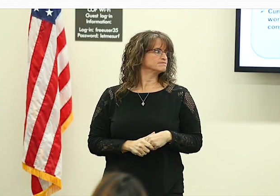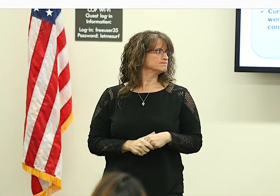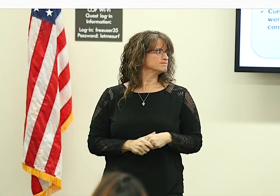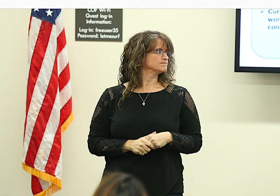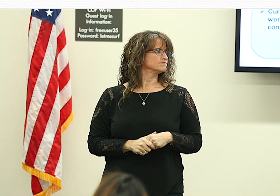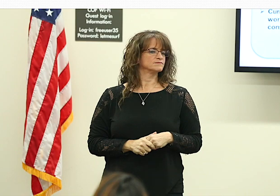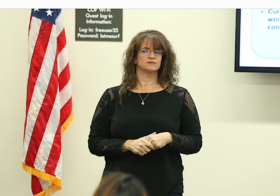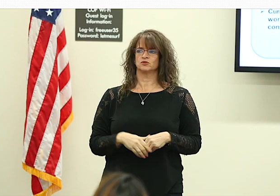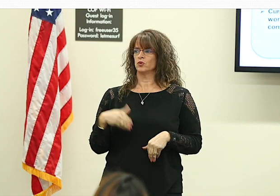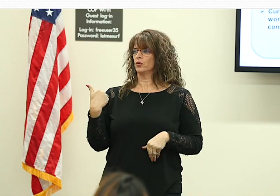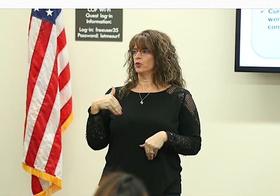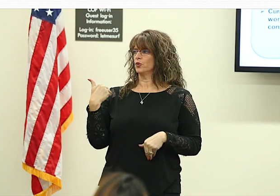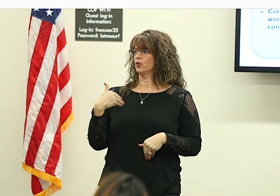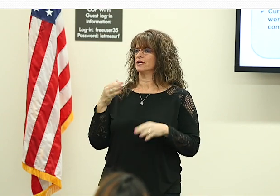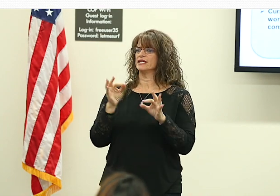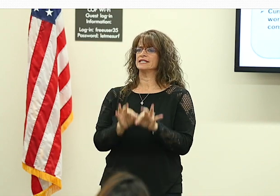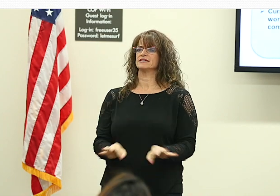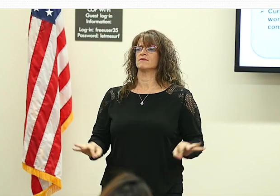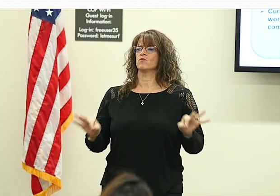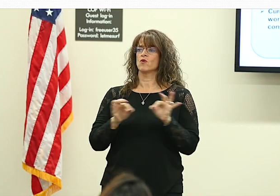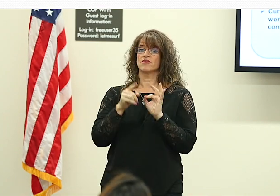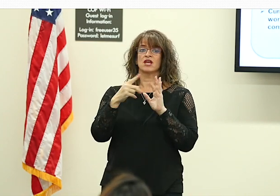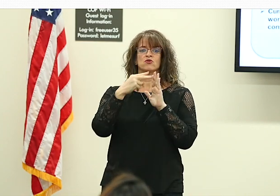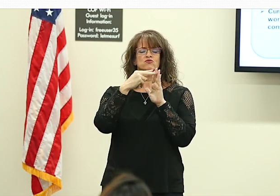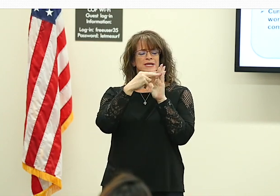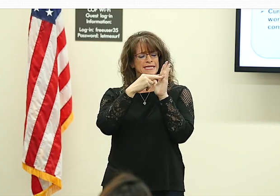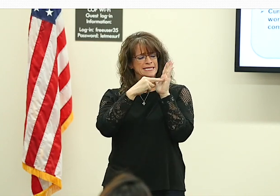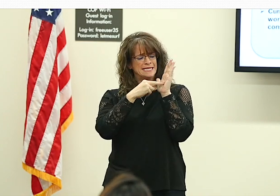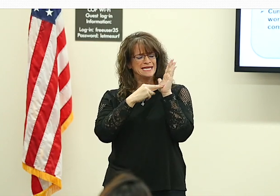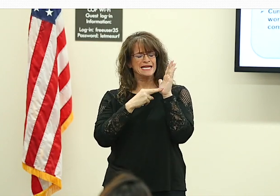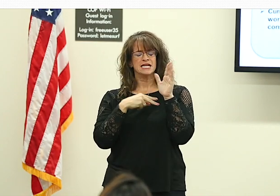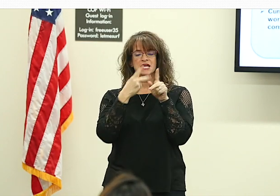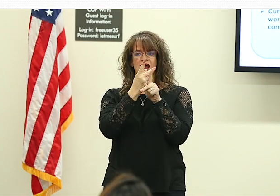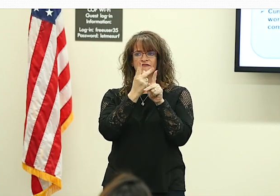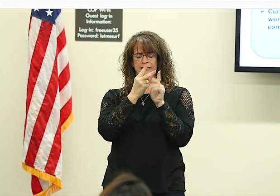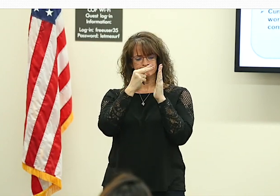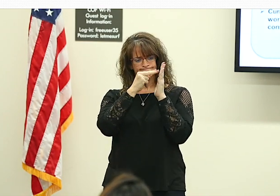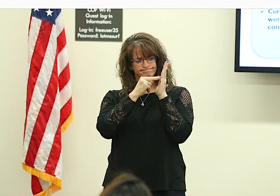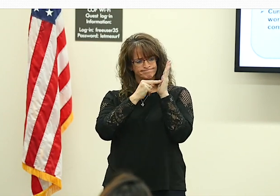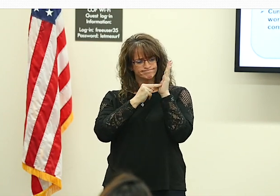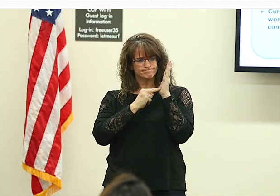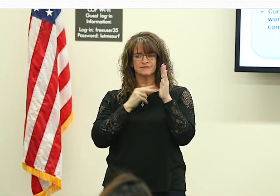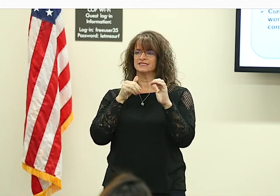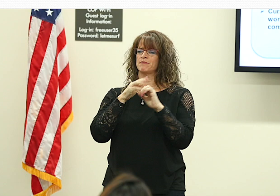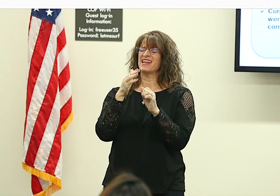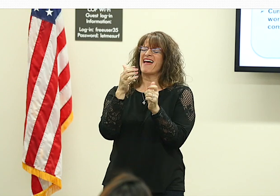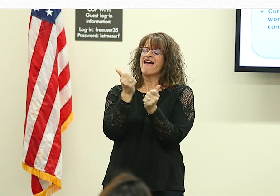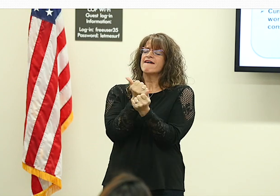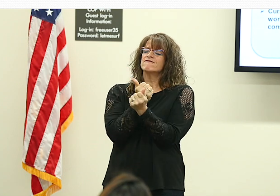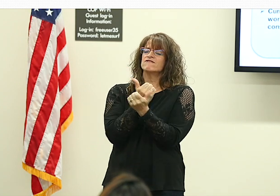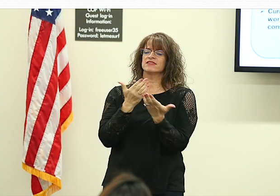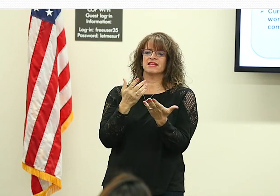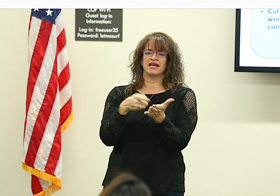It's really important that you read those. You read them carefully, you submit absolutely everything we're asking for,